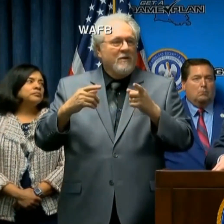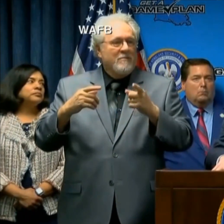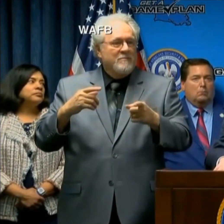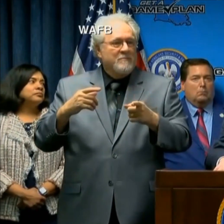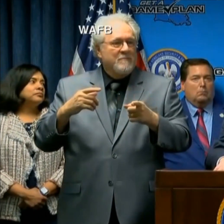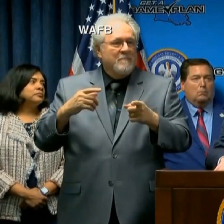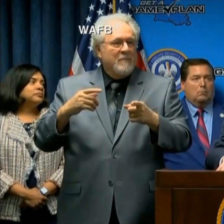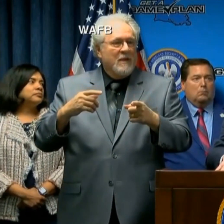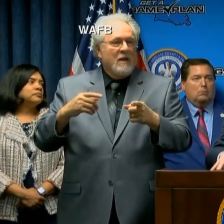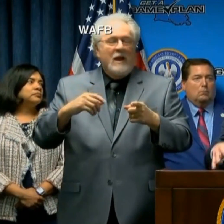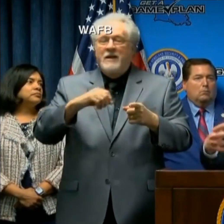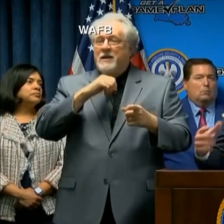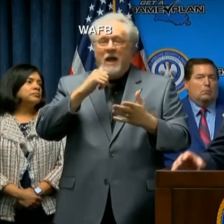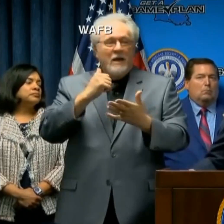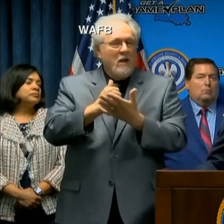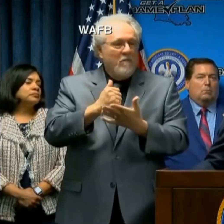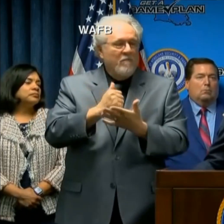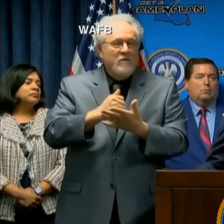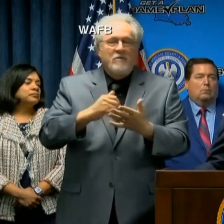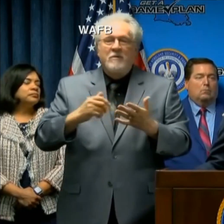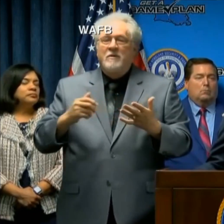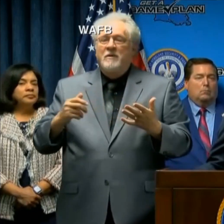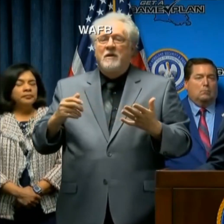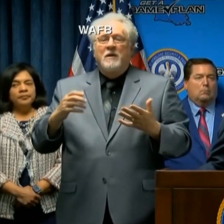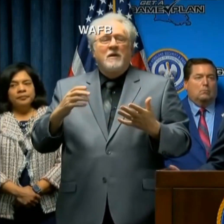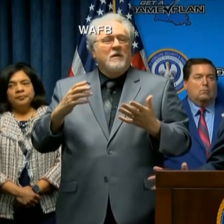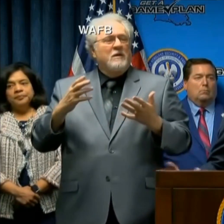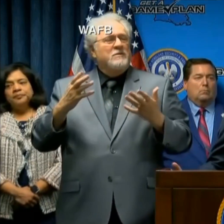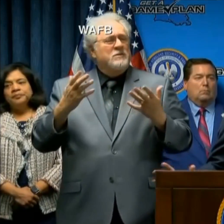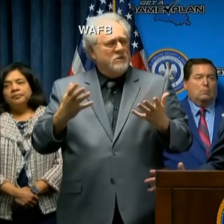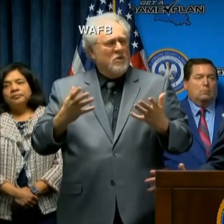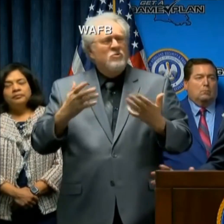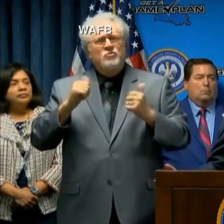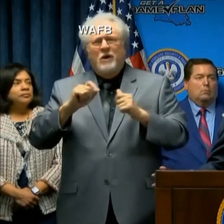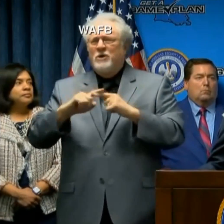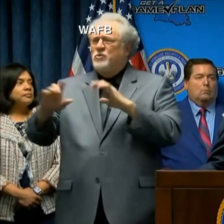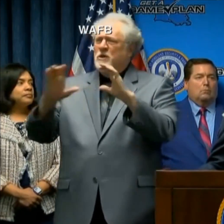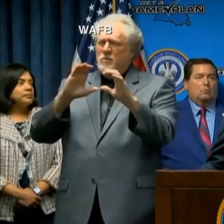is not helpful letters and so forth and so so trying to communicate the right